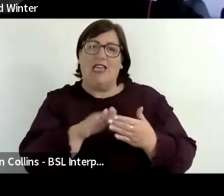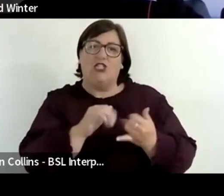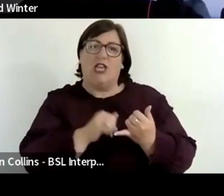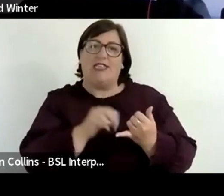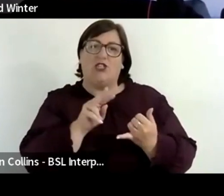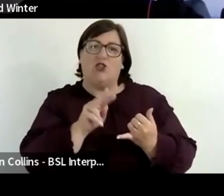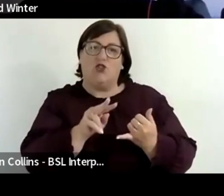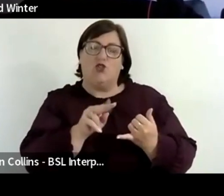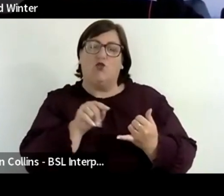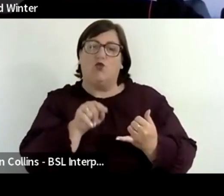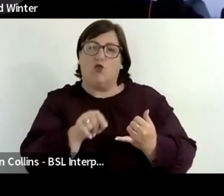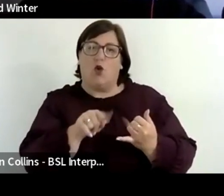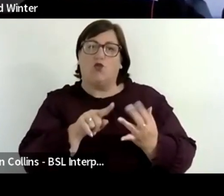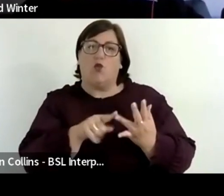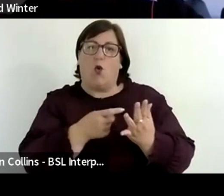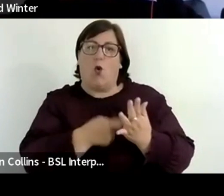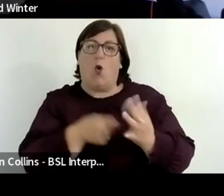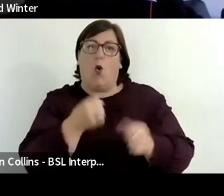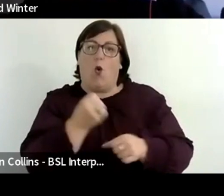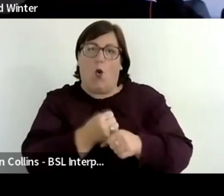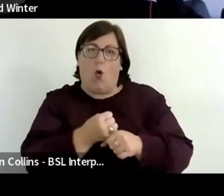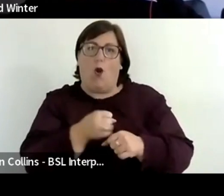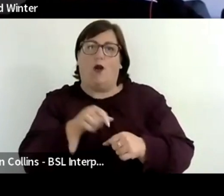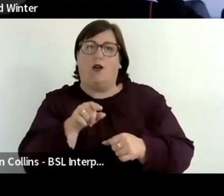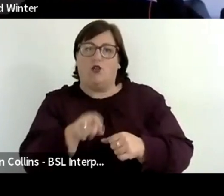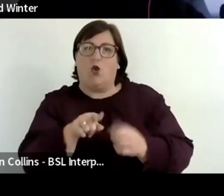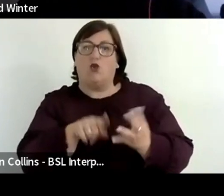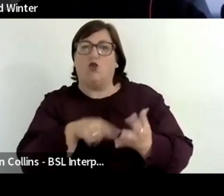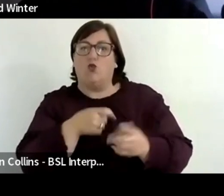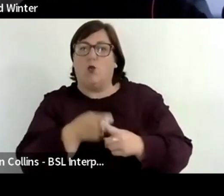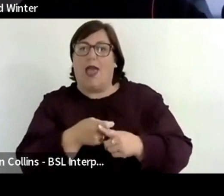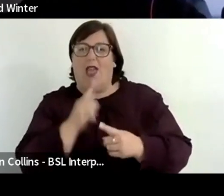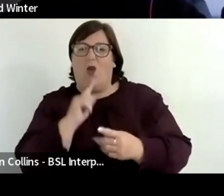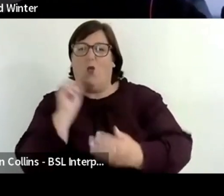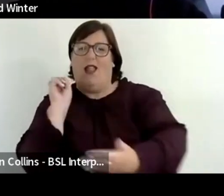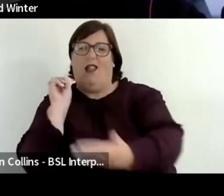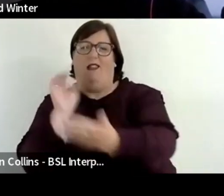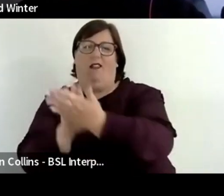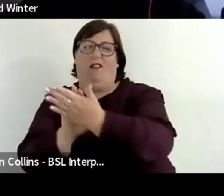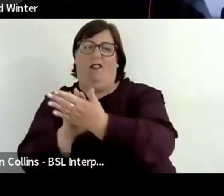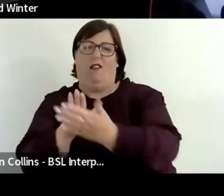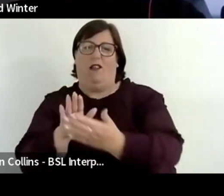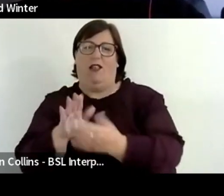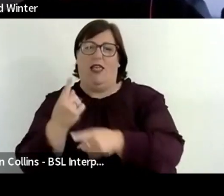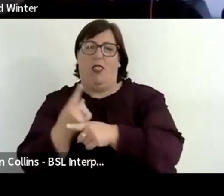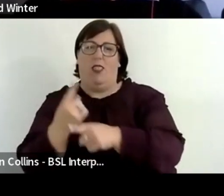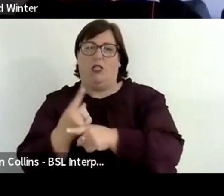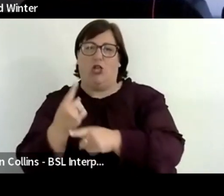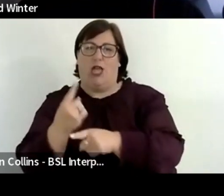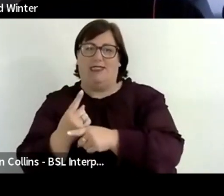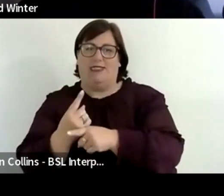We can put that in the chat so people can understand what that's about.